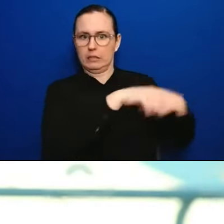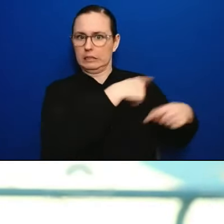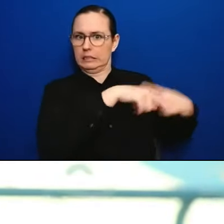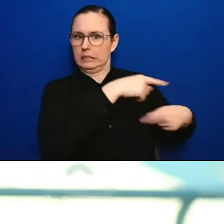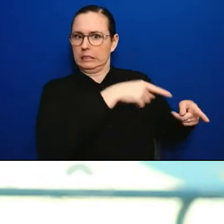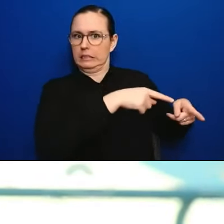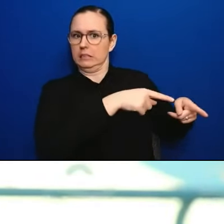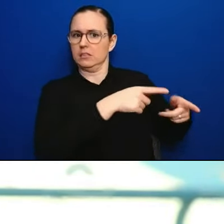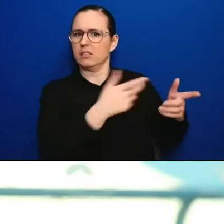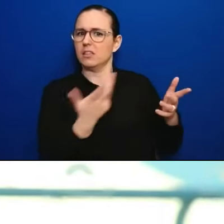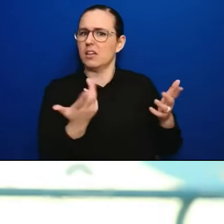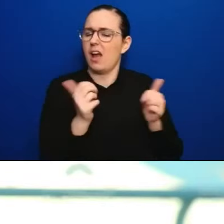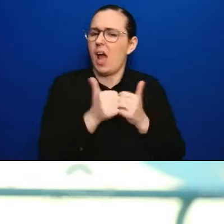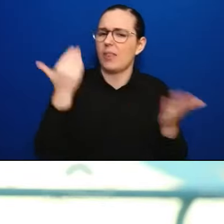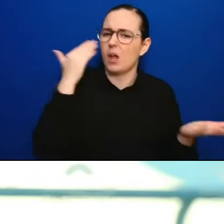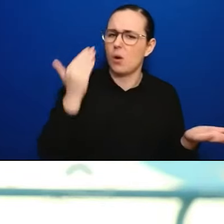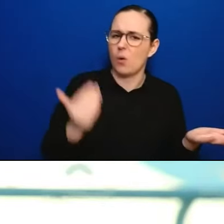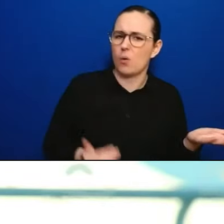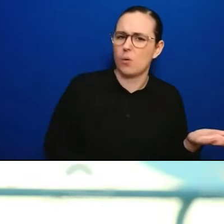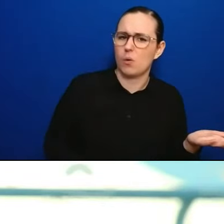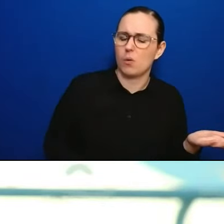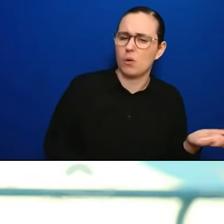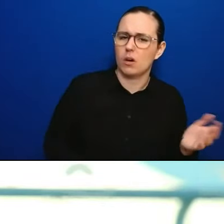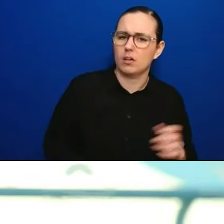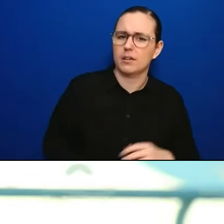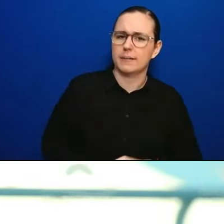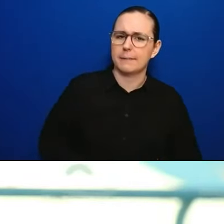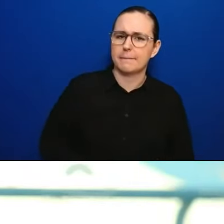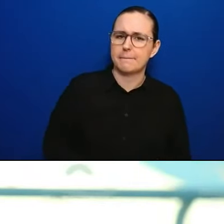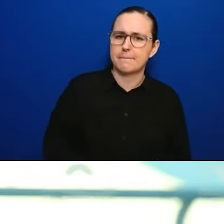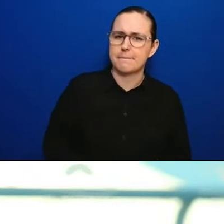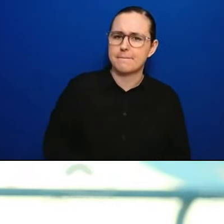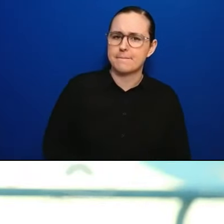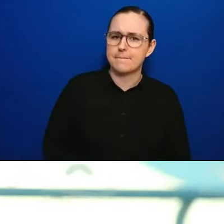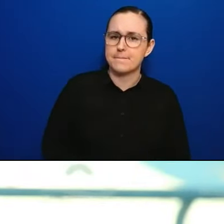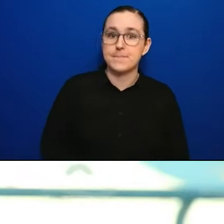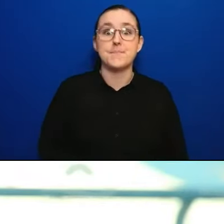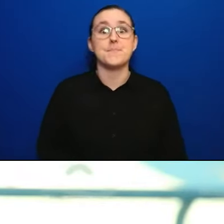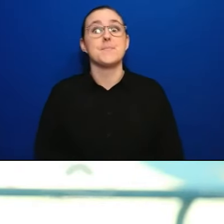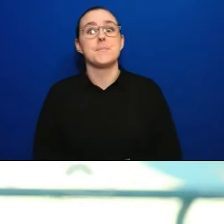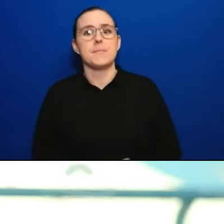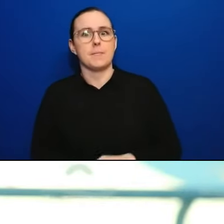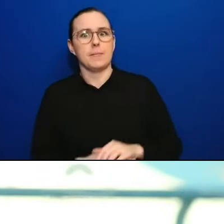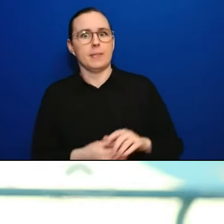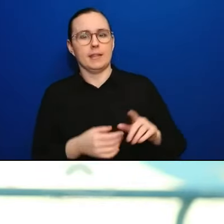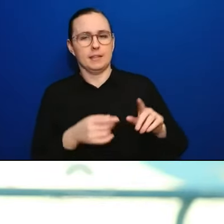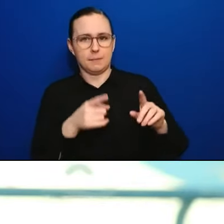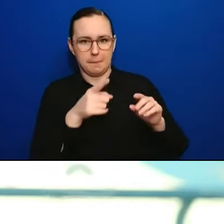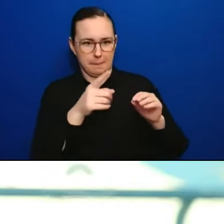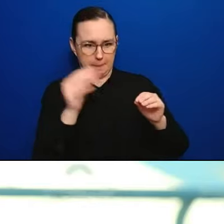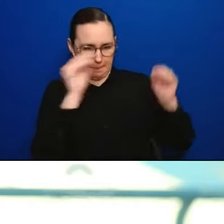or even residents in care homes to actually know that there is a COVID circulating in their facility?